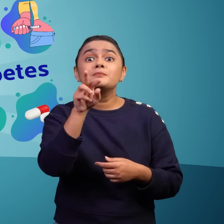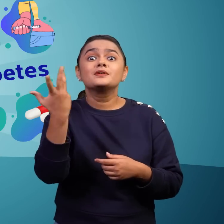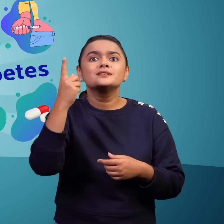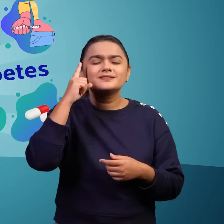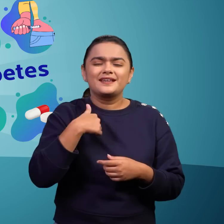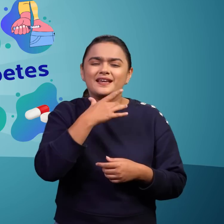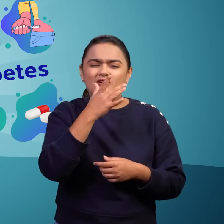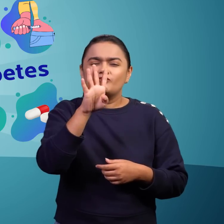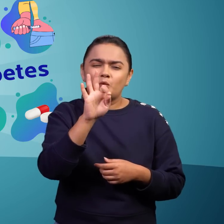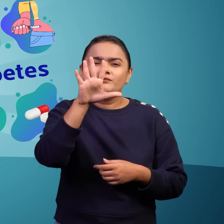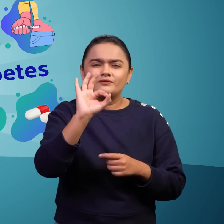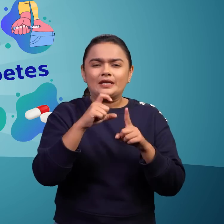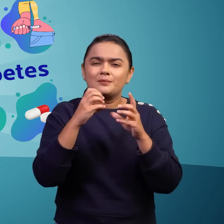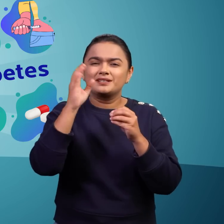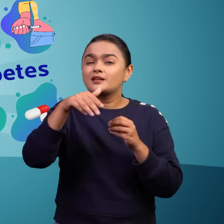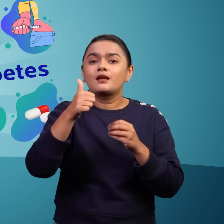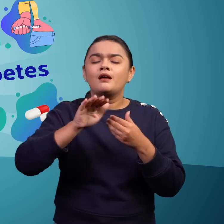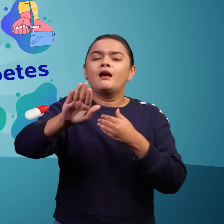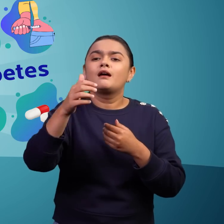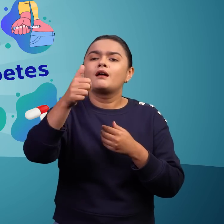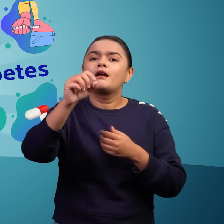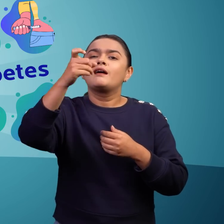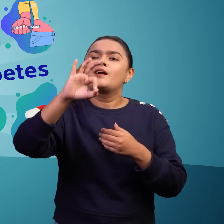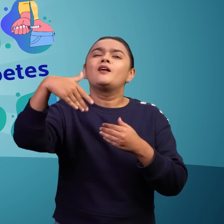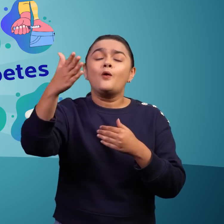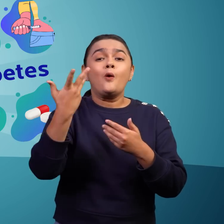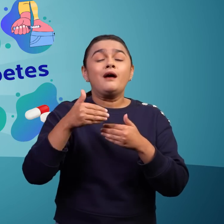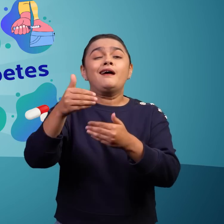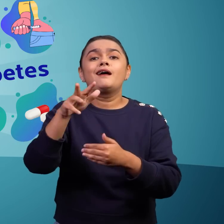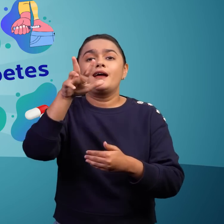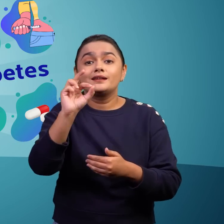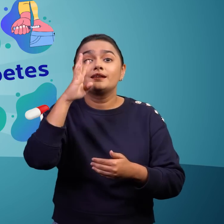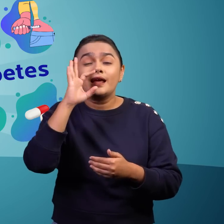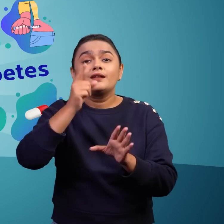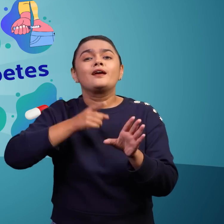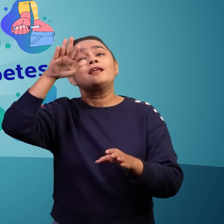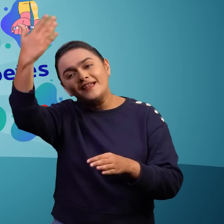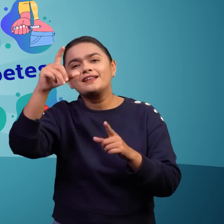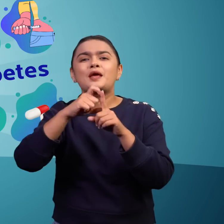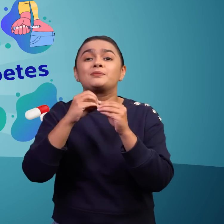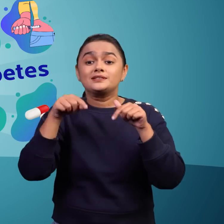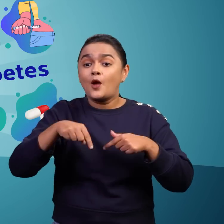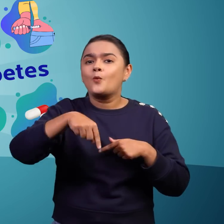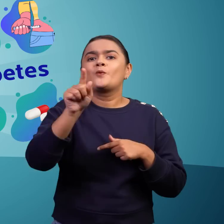you would develop diabetes at 60-70 years of age instead of 40-50. Or maybe even later at the age of 80-90 years.